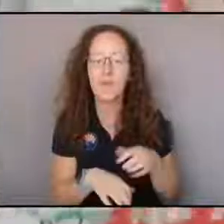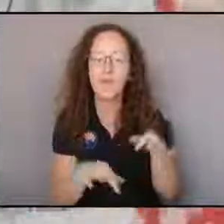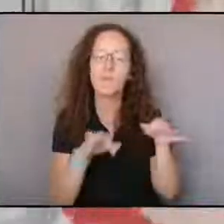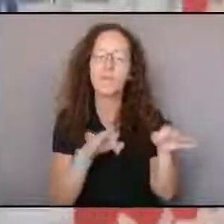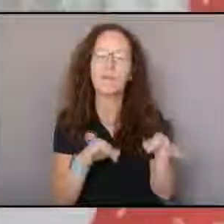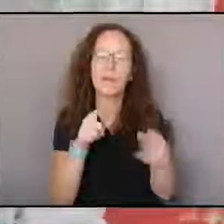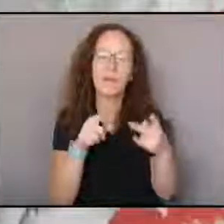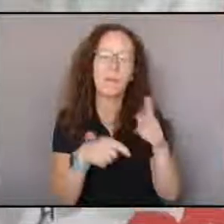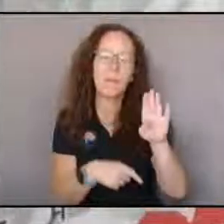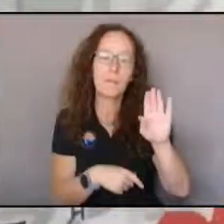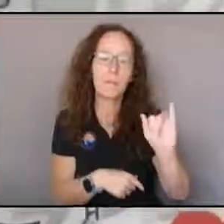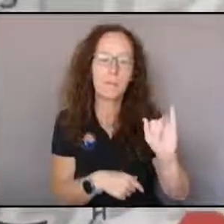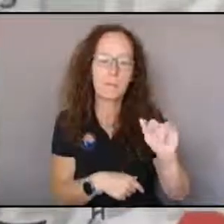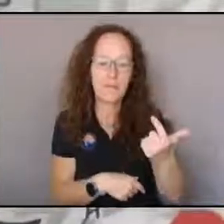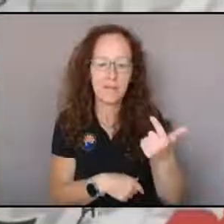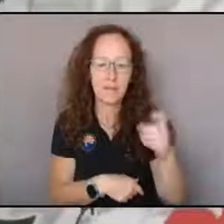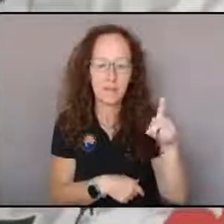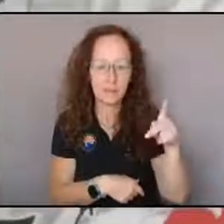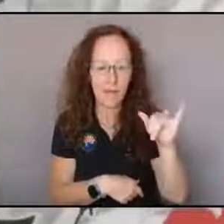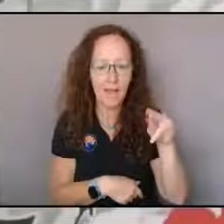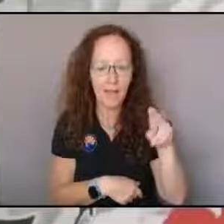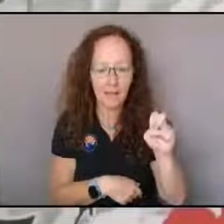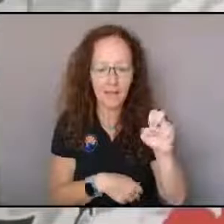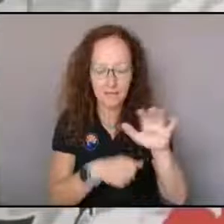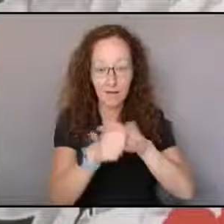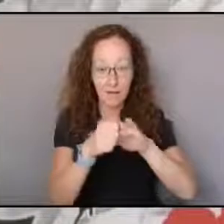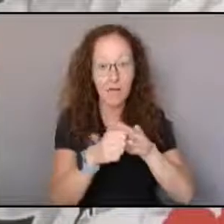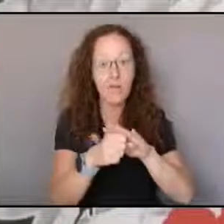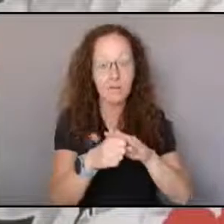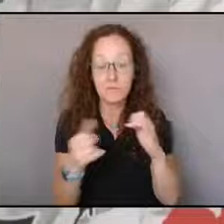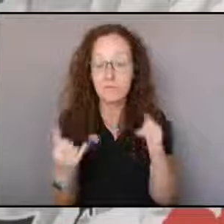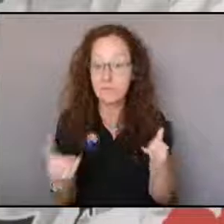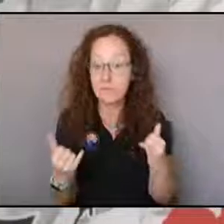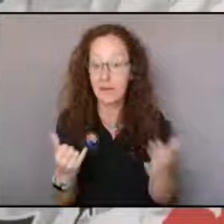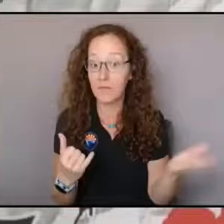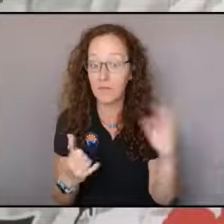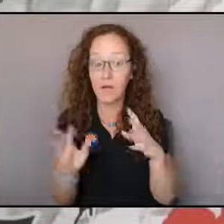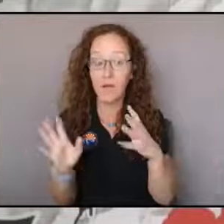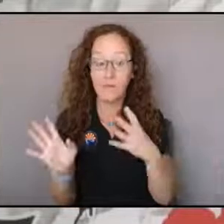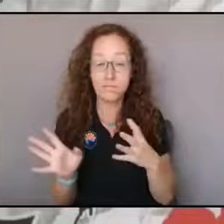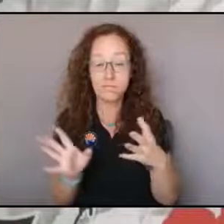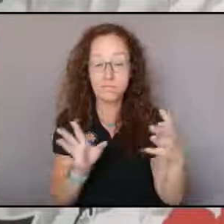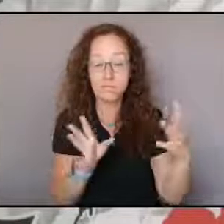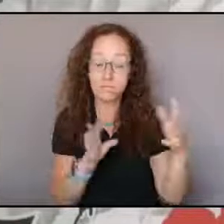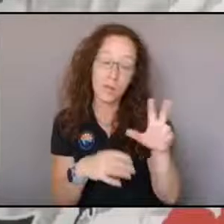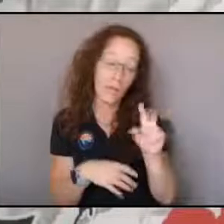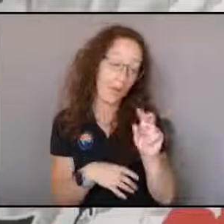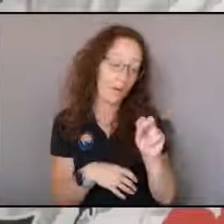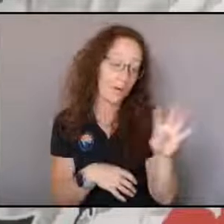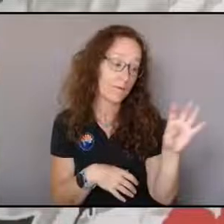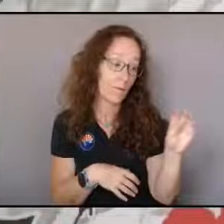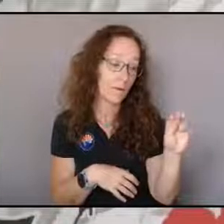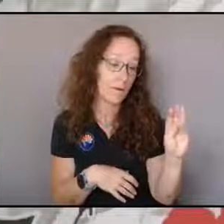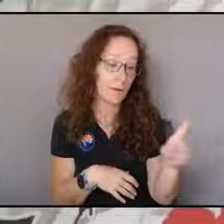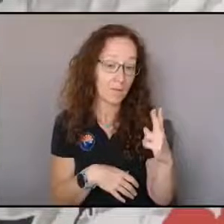HERE IN BIG PINE. TODAY WE HAD SOME PRETTY GOOD WINDS, PROBABLY IN THE 30 TO 40 MILES PER HOUR COMING OUT OF THE WEST.